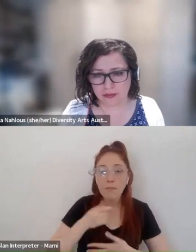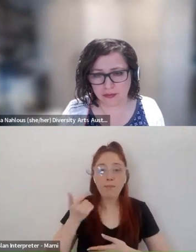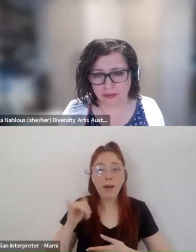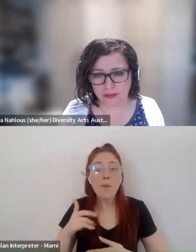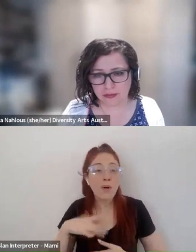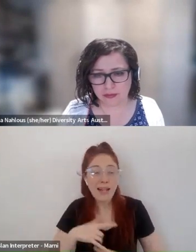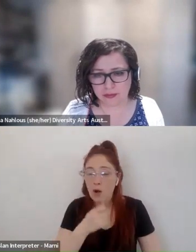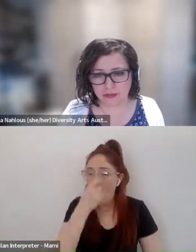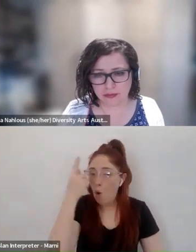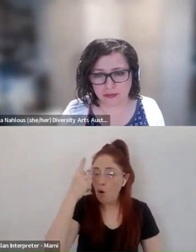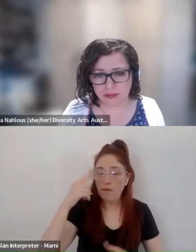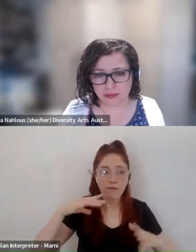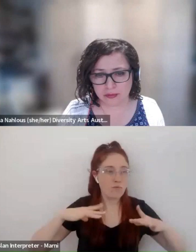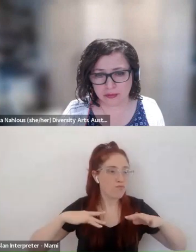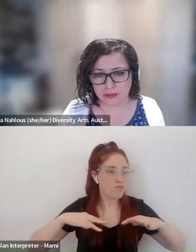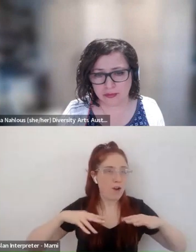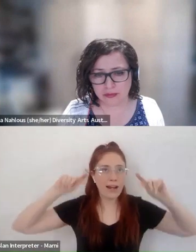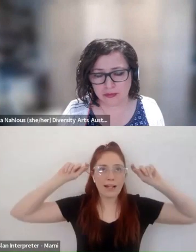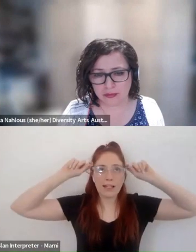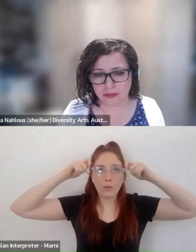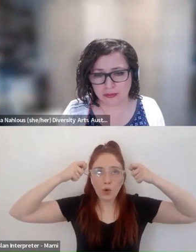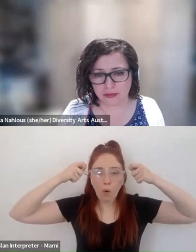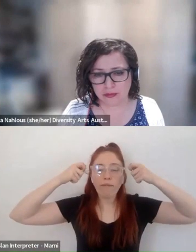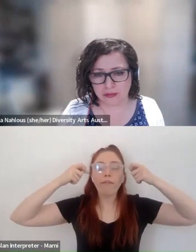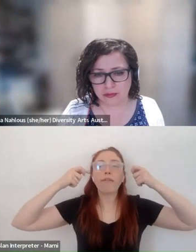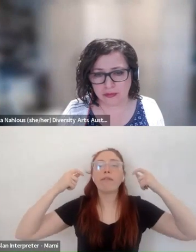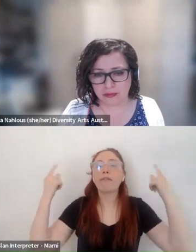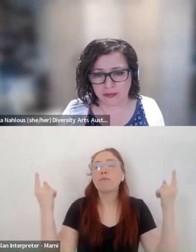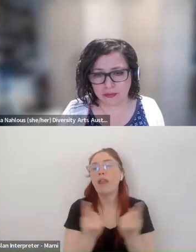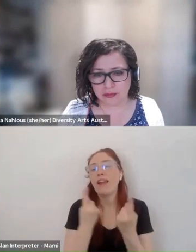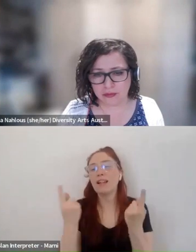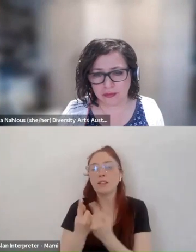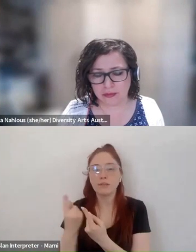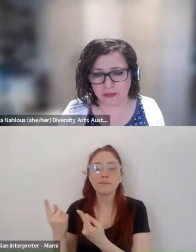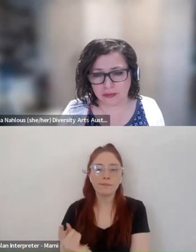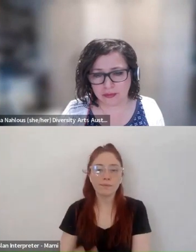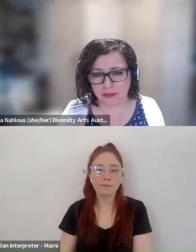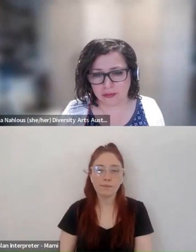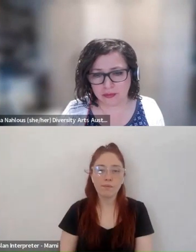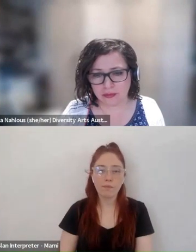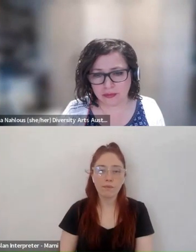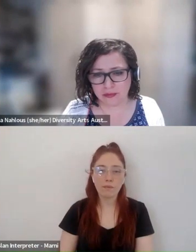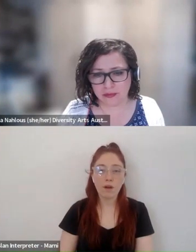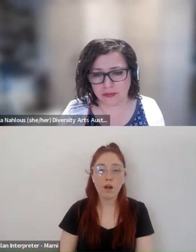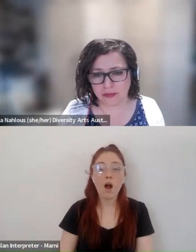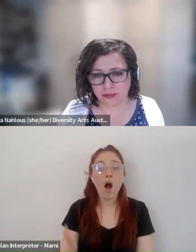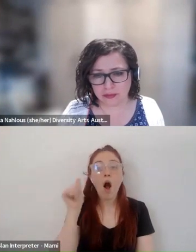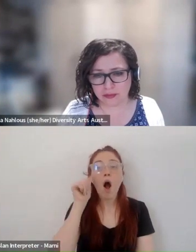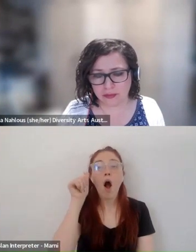things, you know, it's, I'm gonna see a lot of First Nations people across the country take time off after, you know,